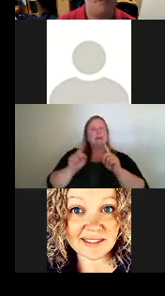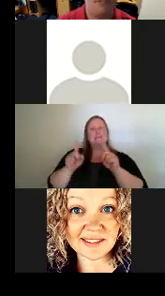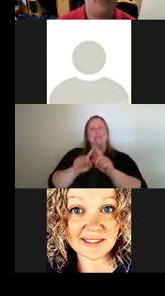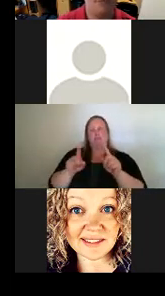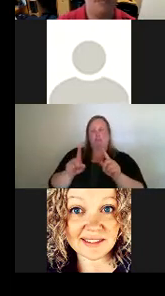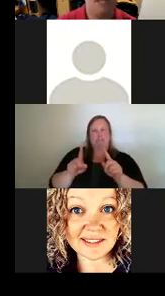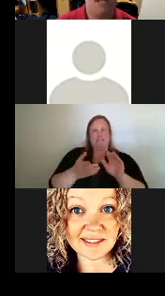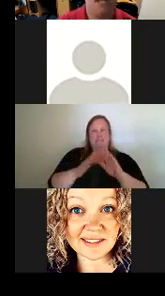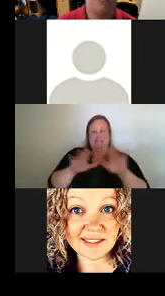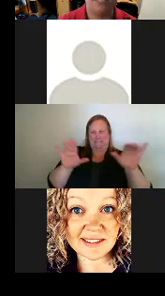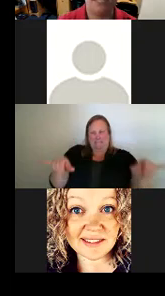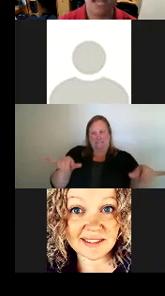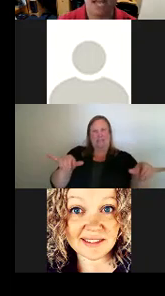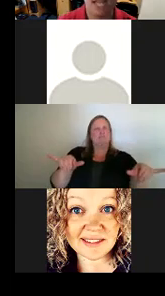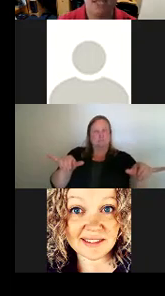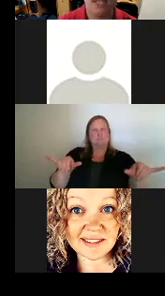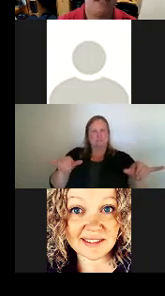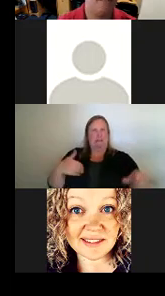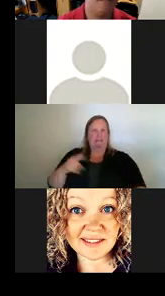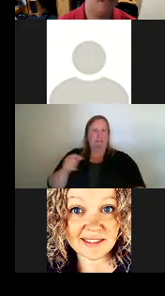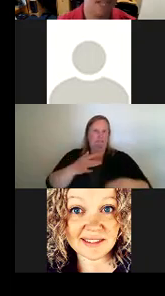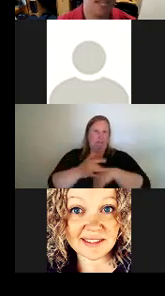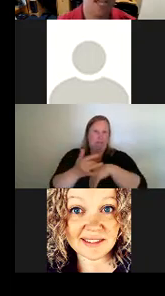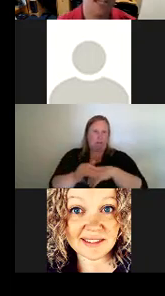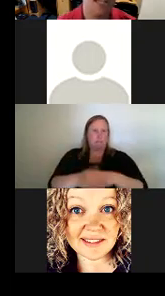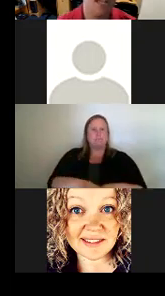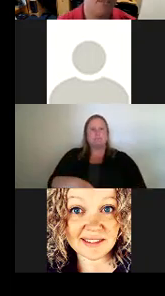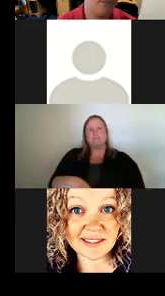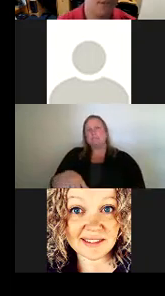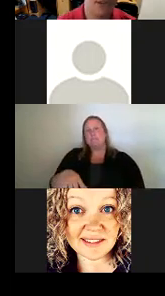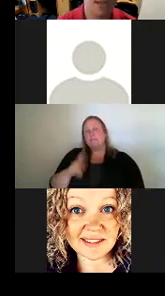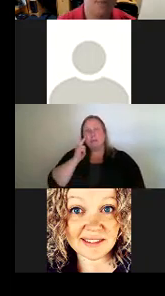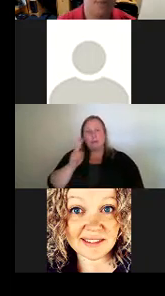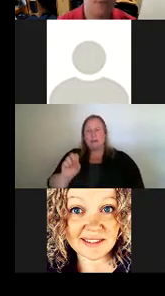IT'S FLEXIBLE. SEEING AI AND ENVISION AI AND OTHER APPS.